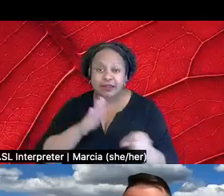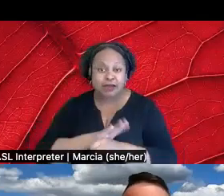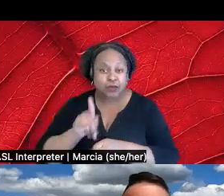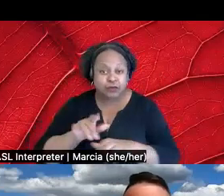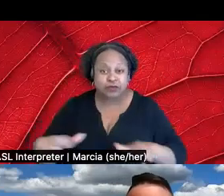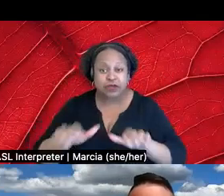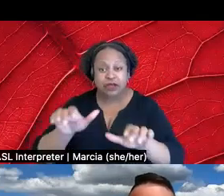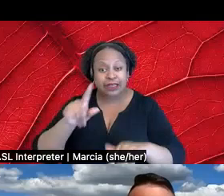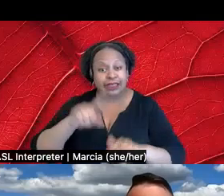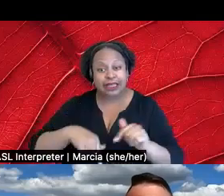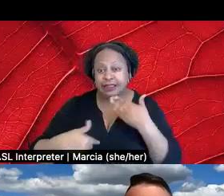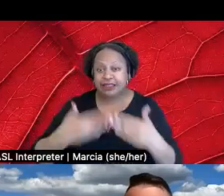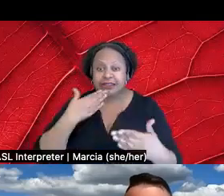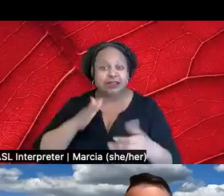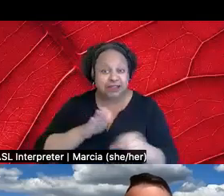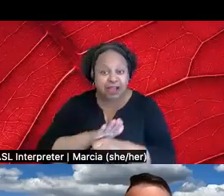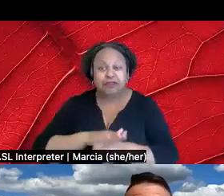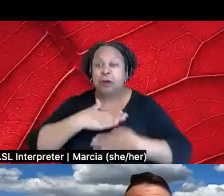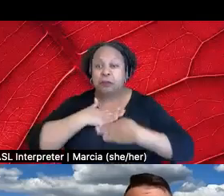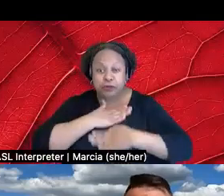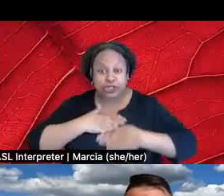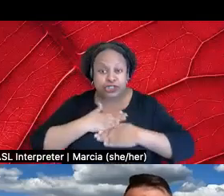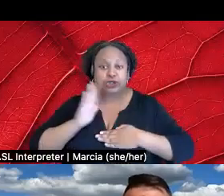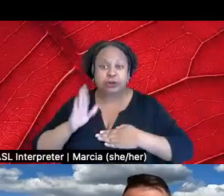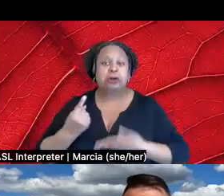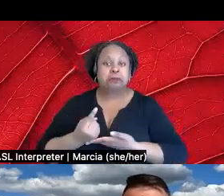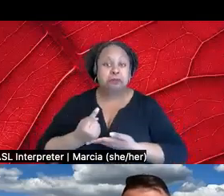you enough and appreciate you enough for the privilege of having worked with you.